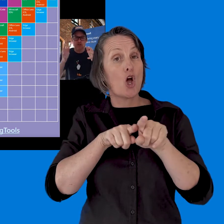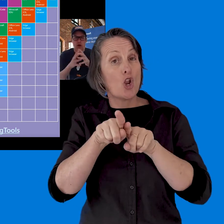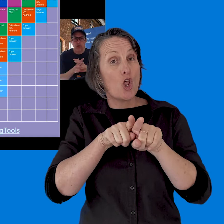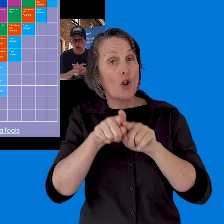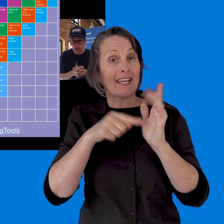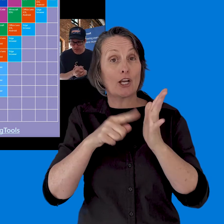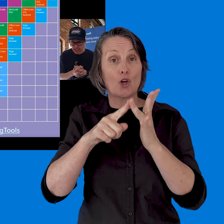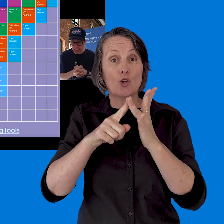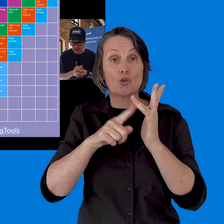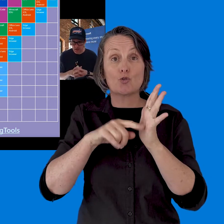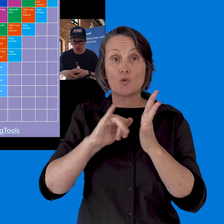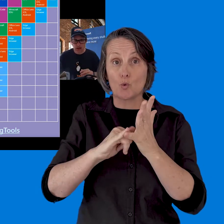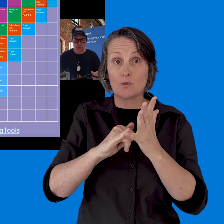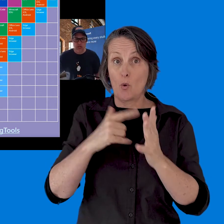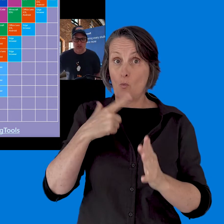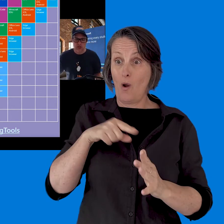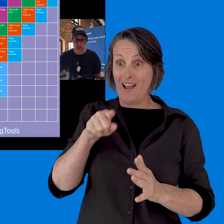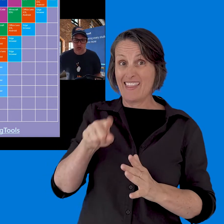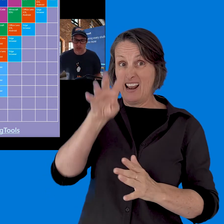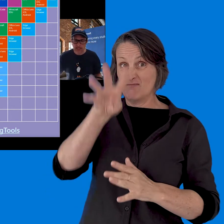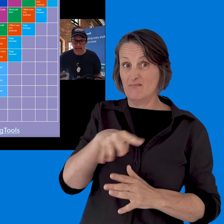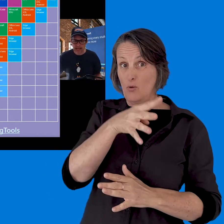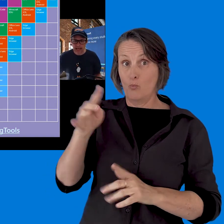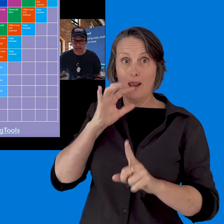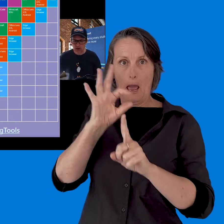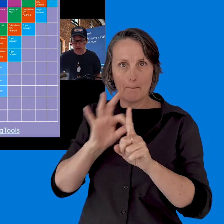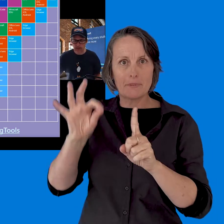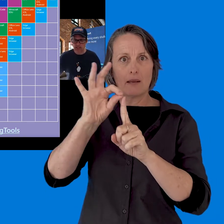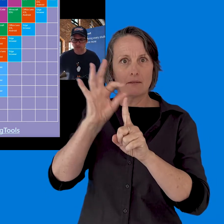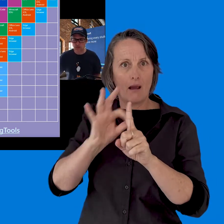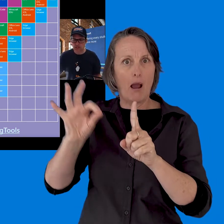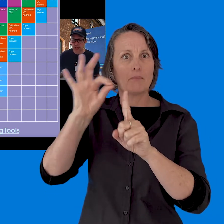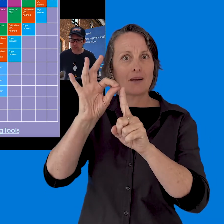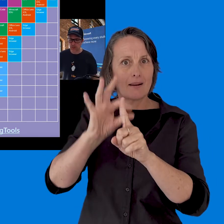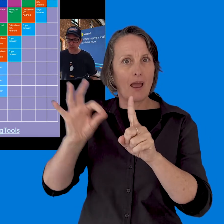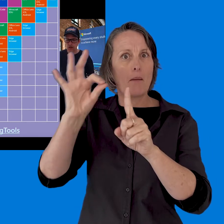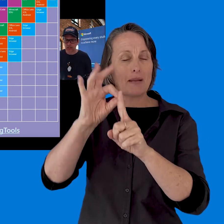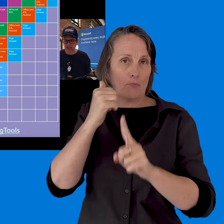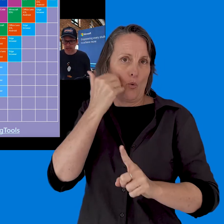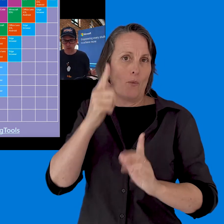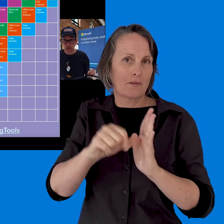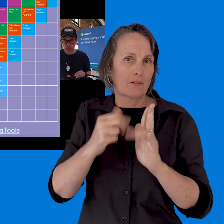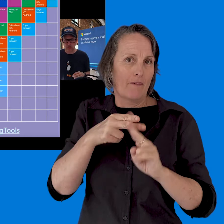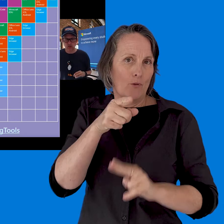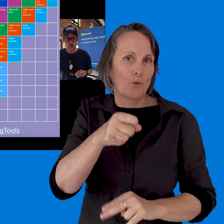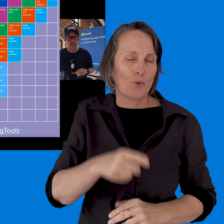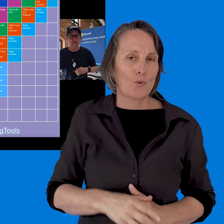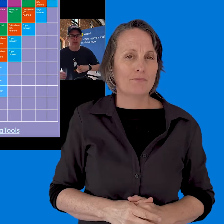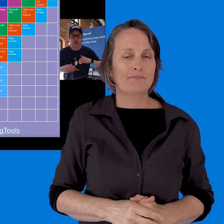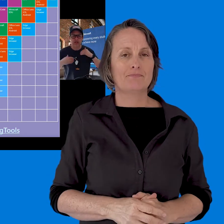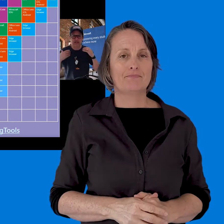this might already be dated. Alright. So just go into aka.ms/periodictablelearningtools and you can